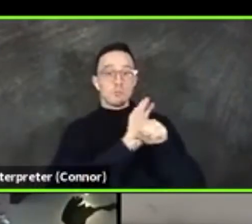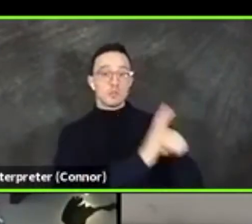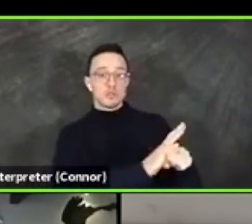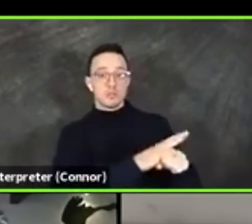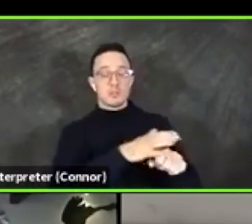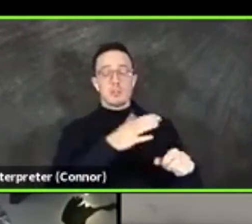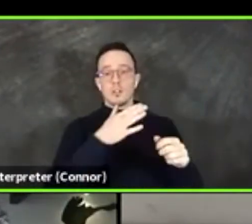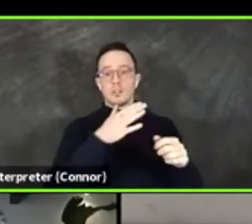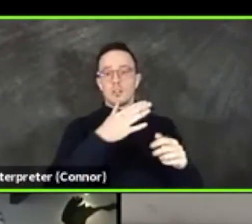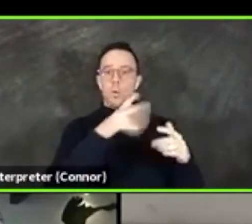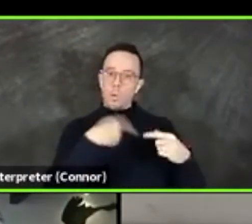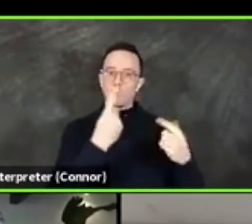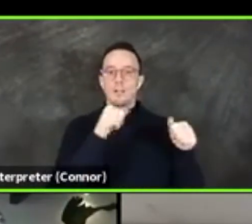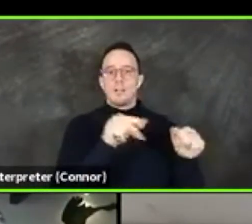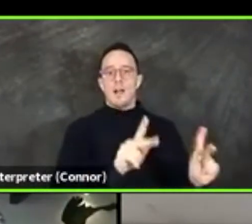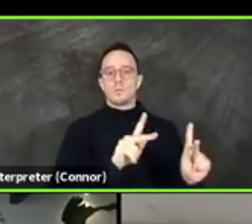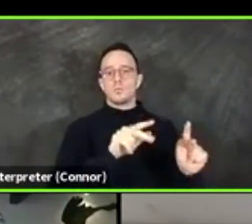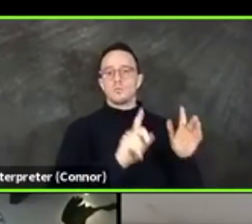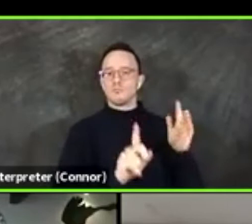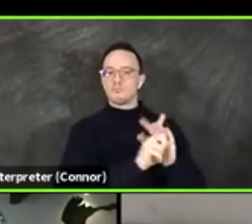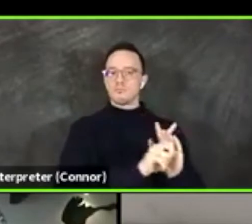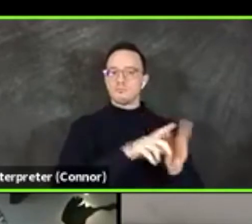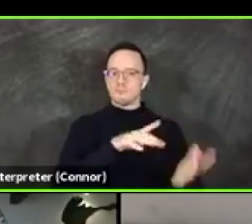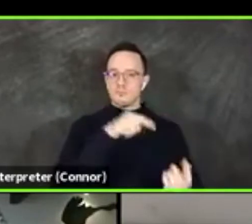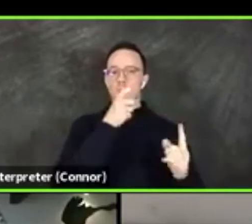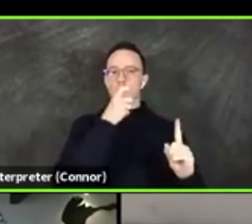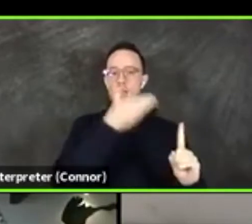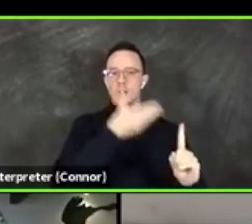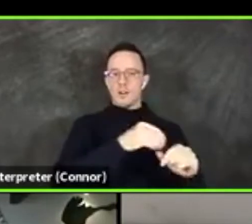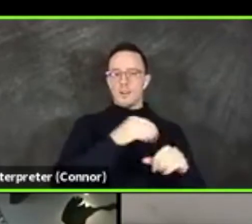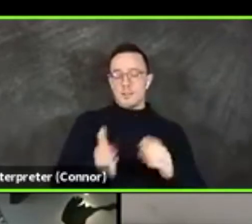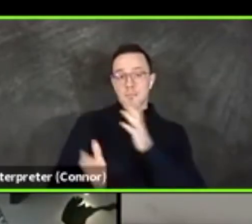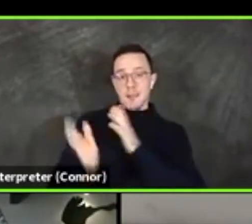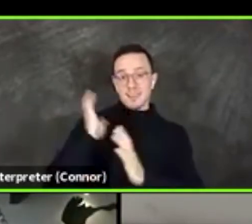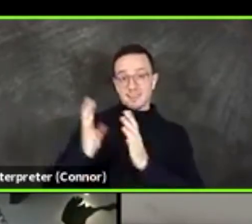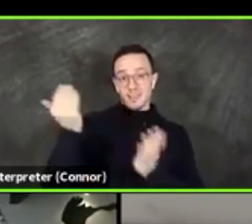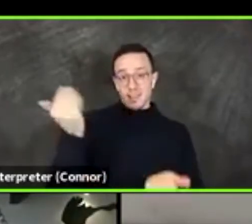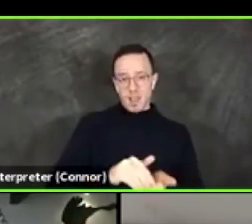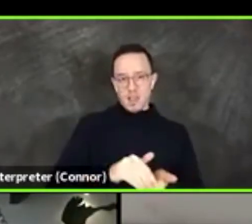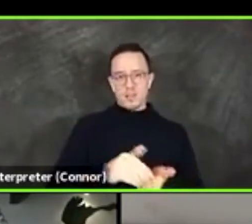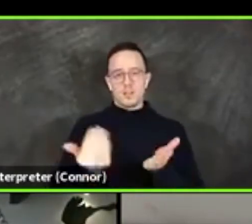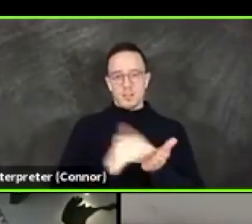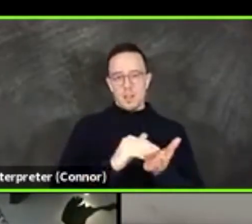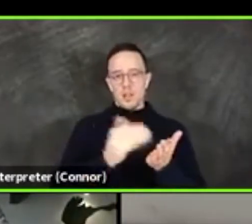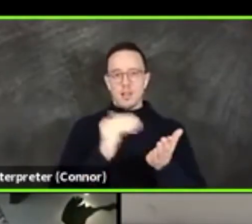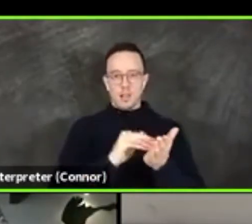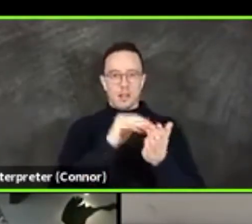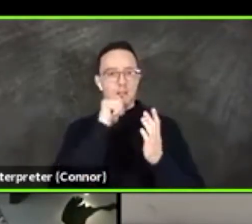AND AGAIN. SO IN TERMS OF REASONS FOR WORKING